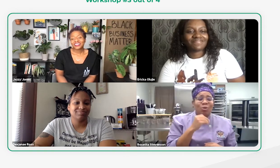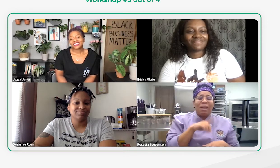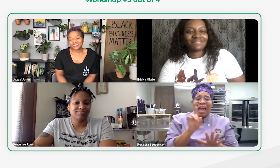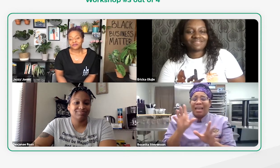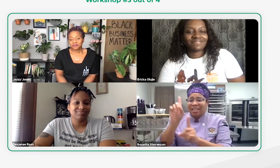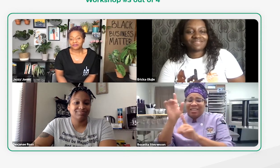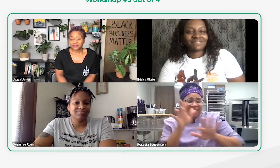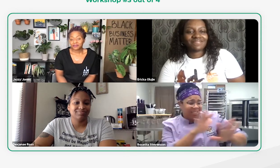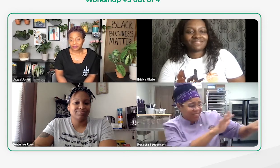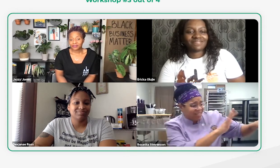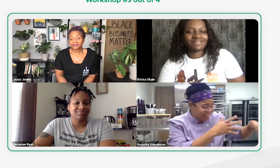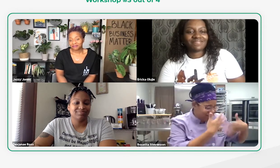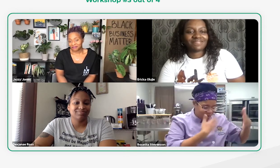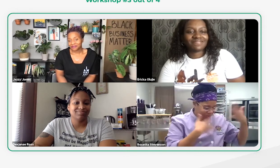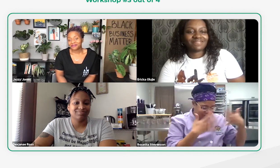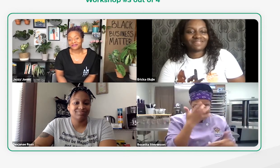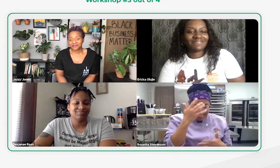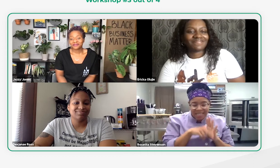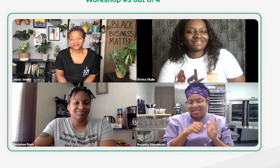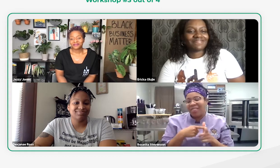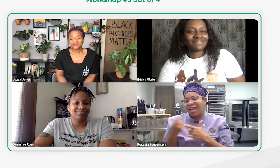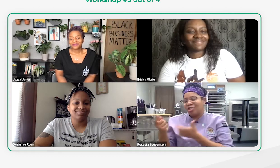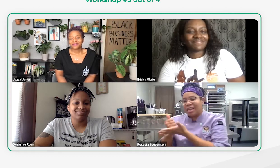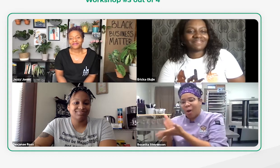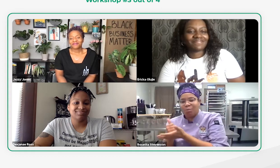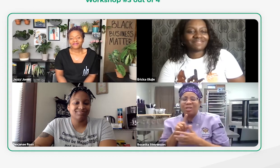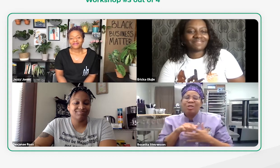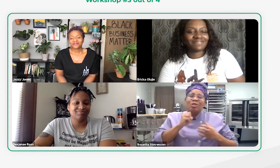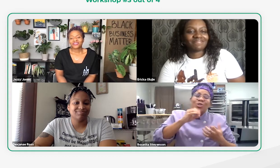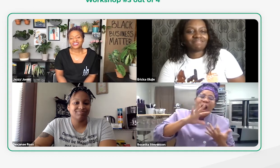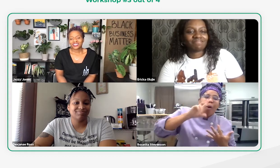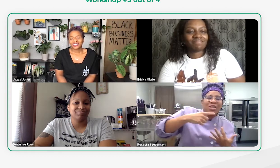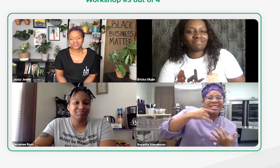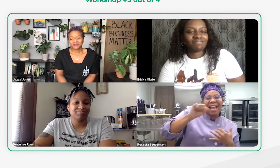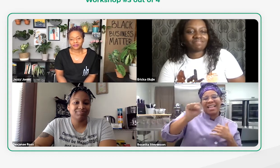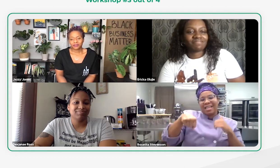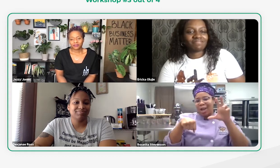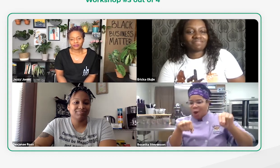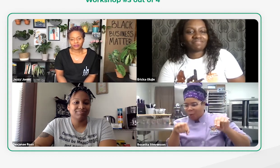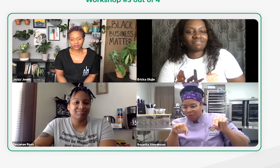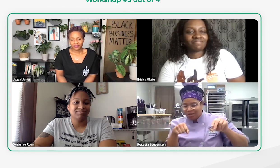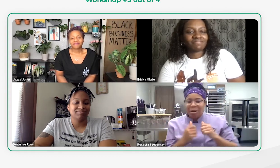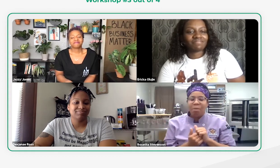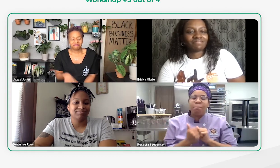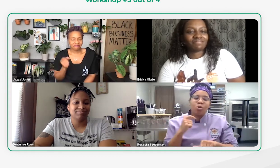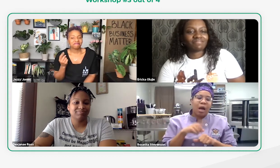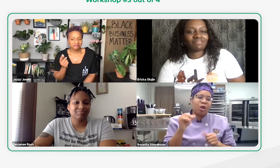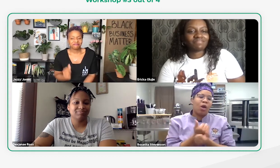sickness so I have my family do things for me well I work my way through this. Yes and know to that.